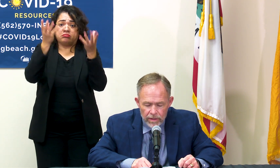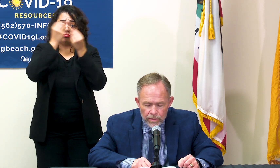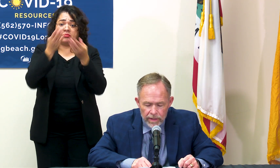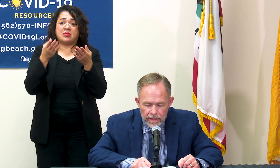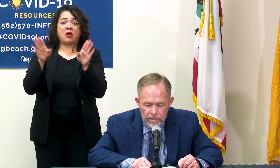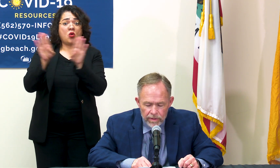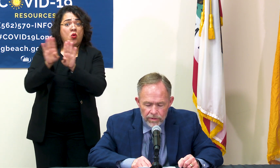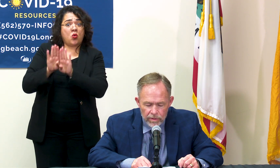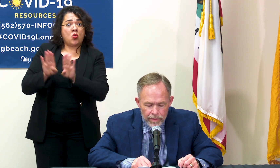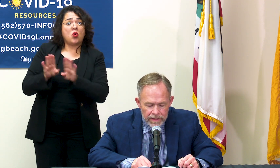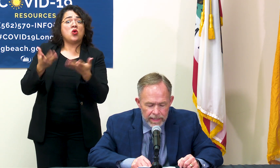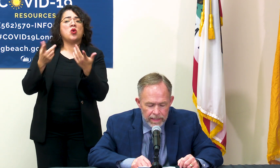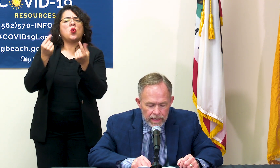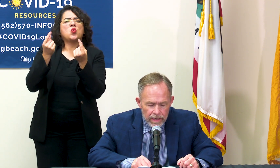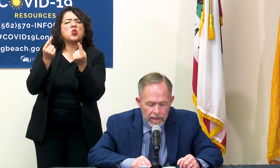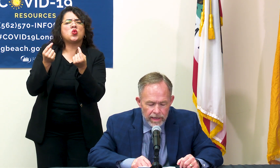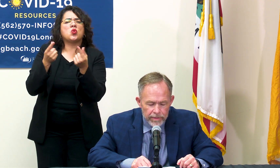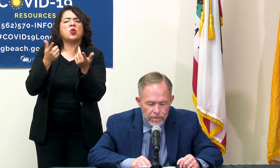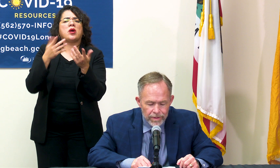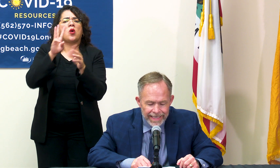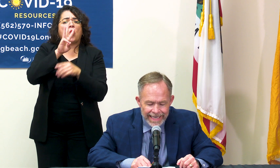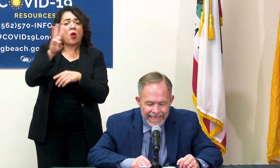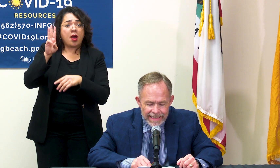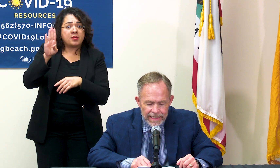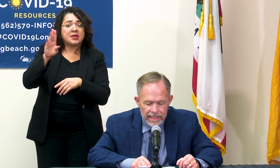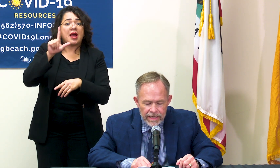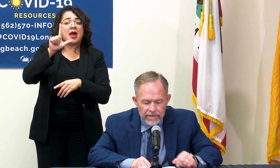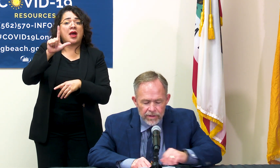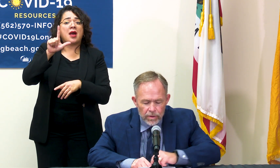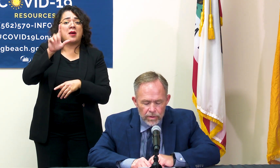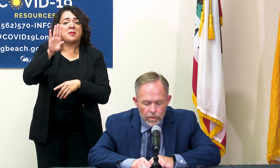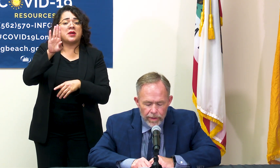including the School Districts website, LBschools.net, individual school